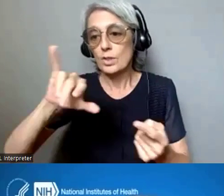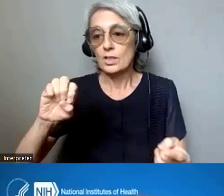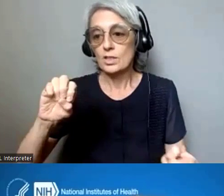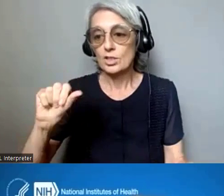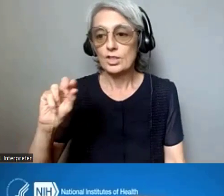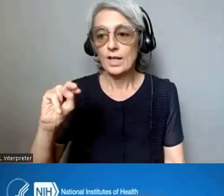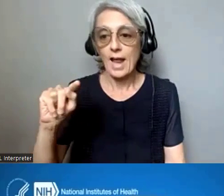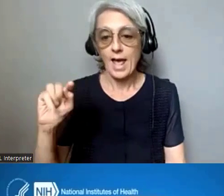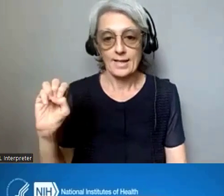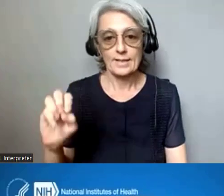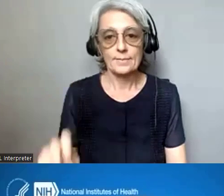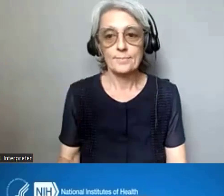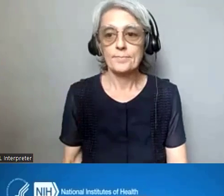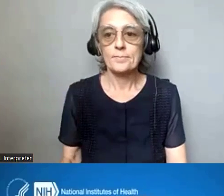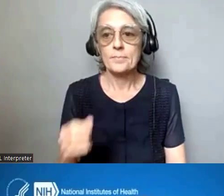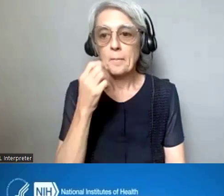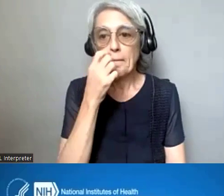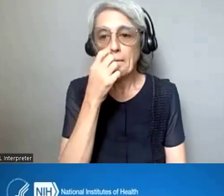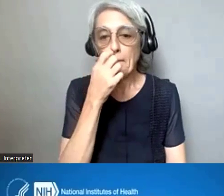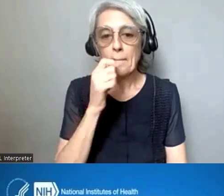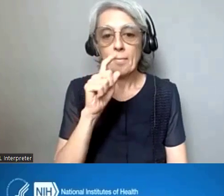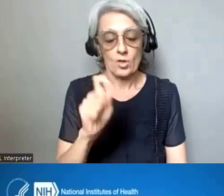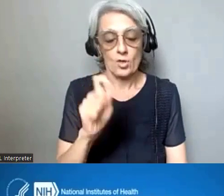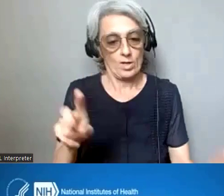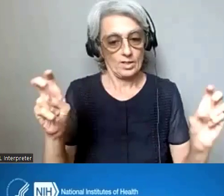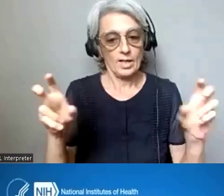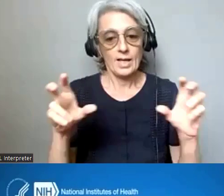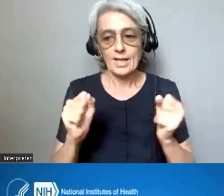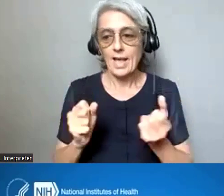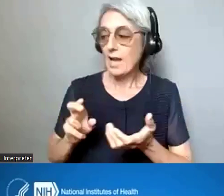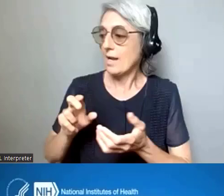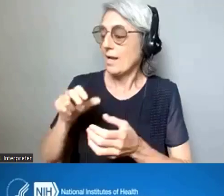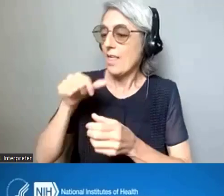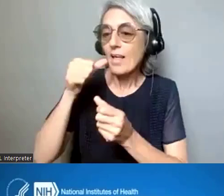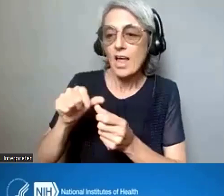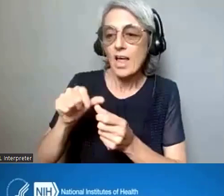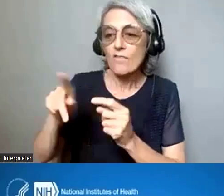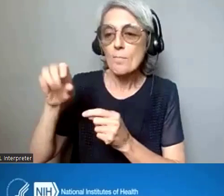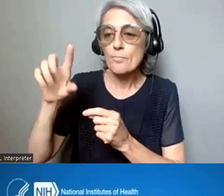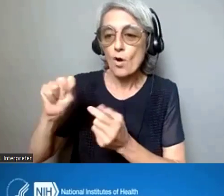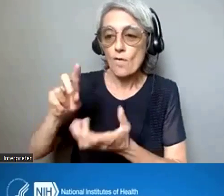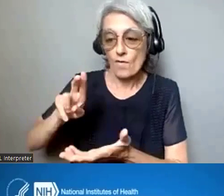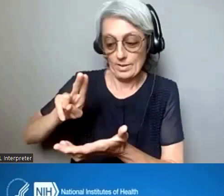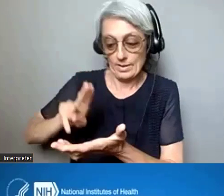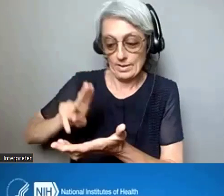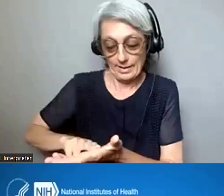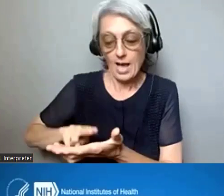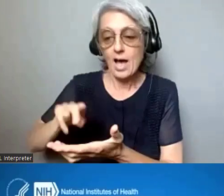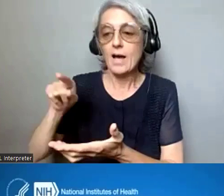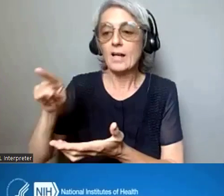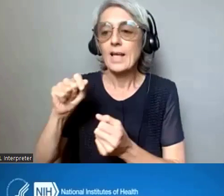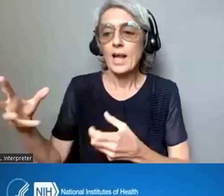The questions reads "Can the signed letter from the Provost include statements supporting the proposed project,